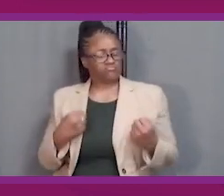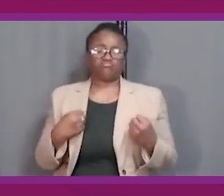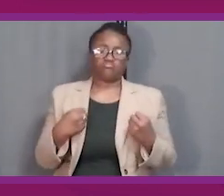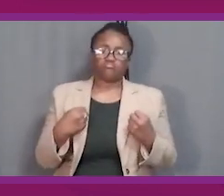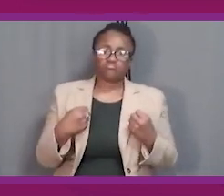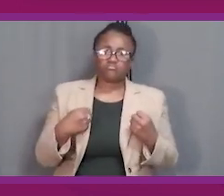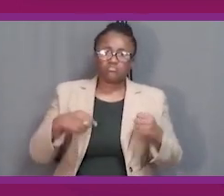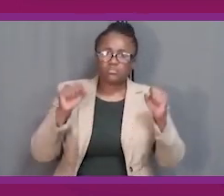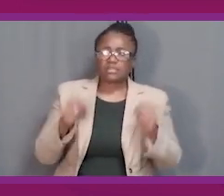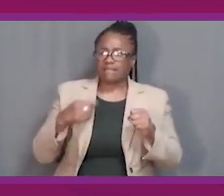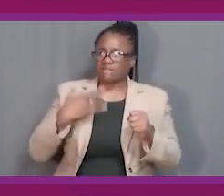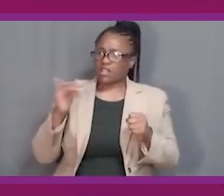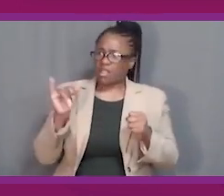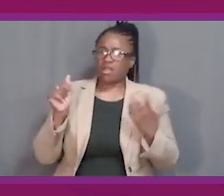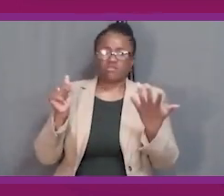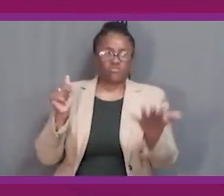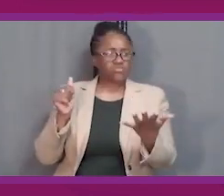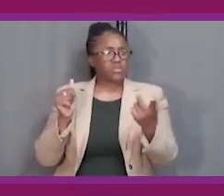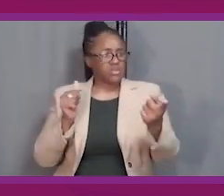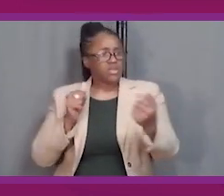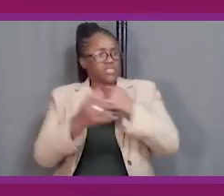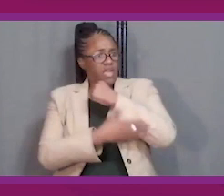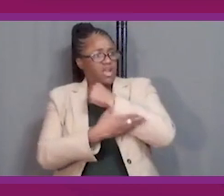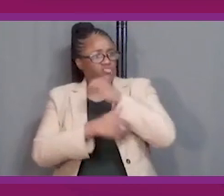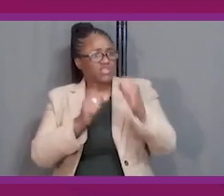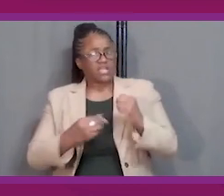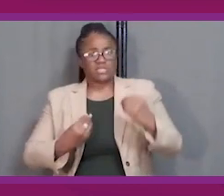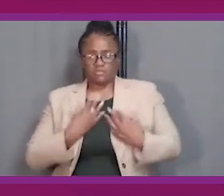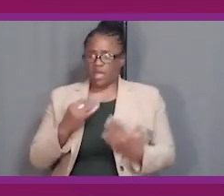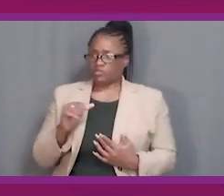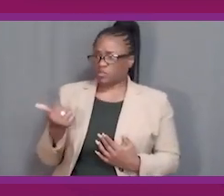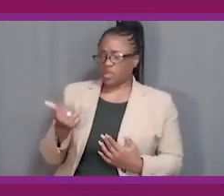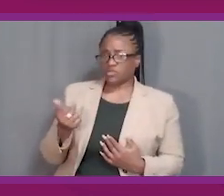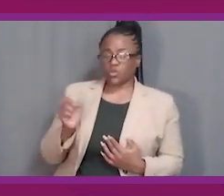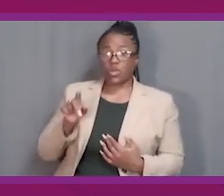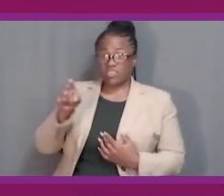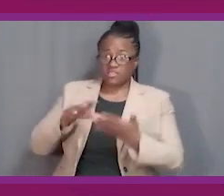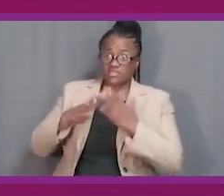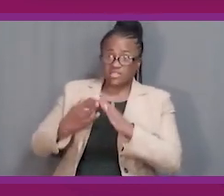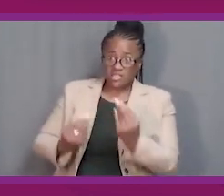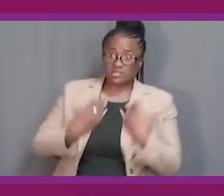cities inspire other folks, to push harder or to fight for more, ask for more and demand for more.